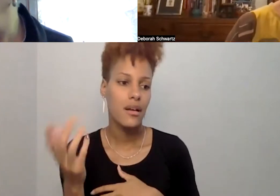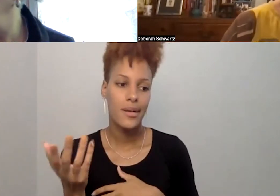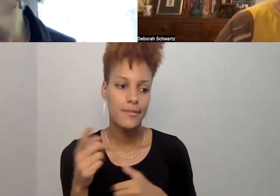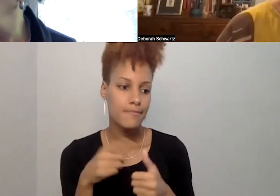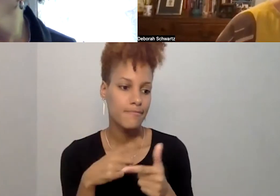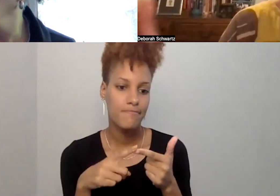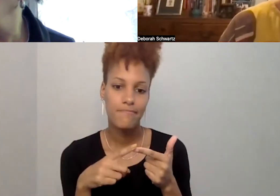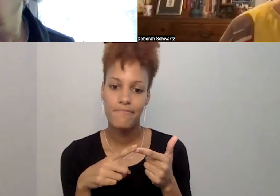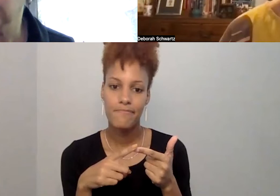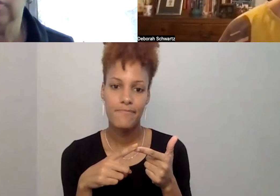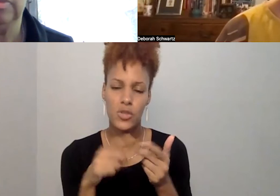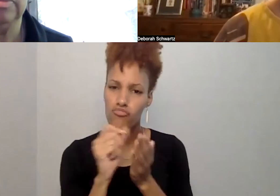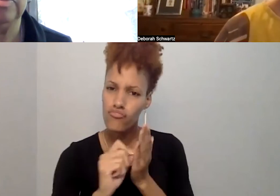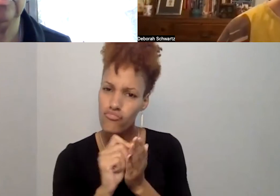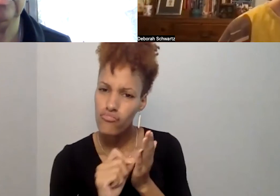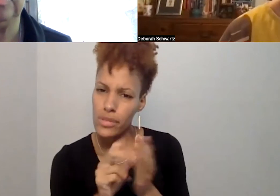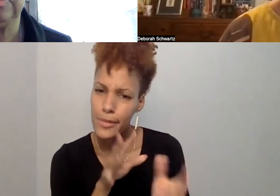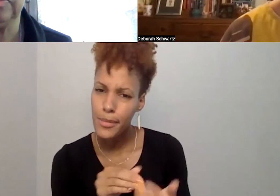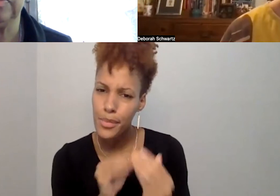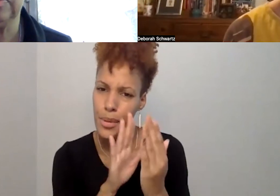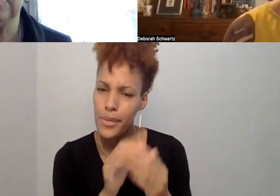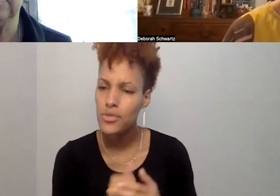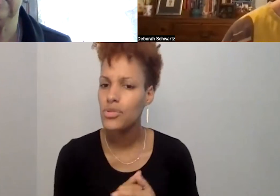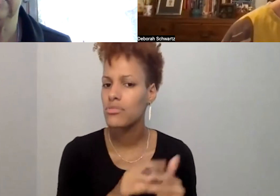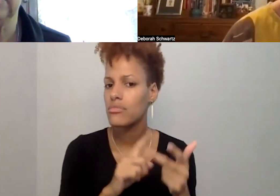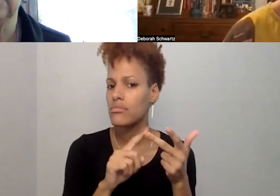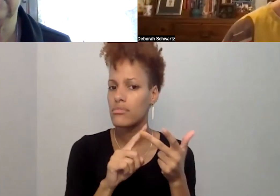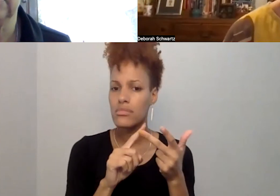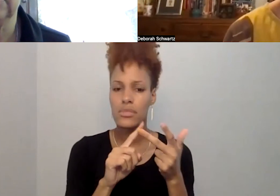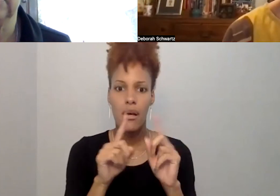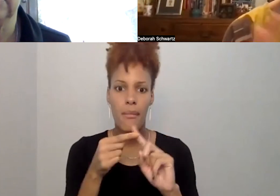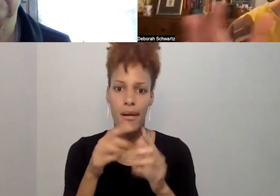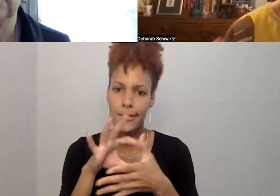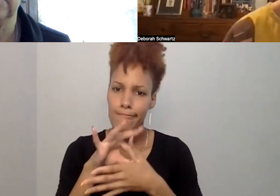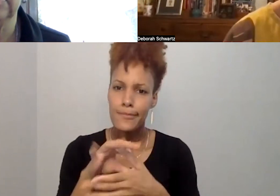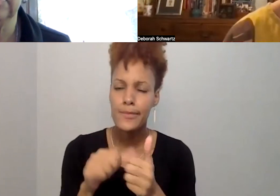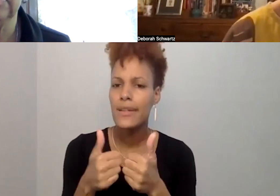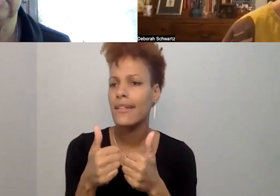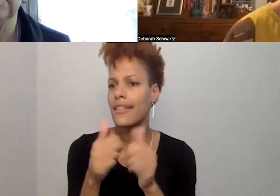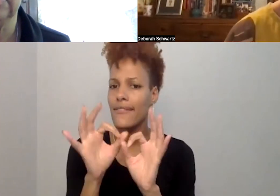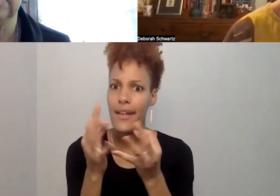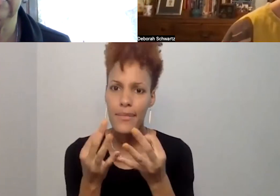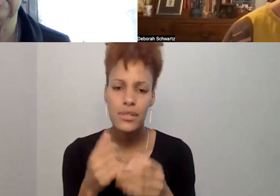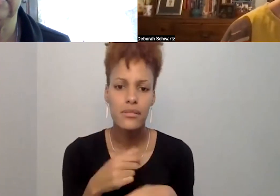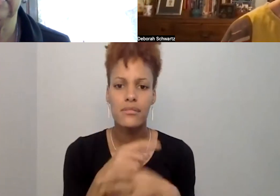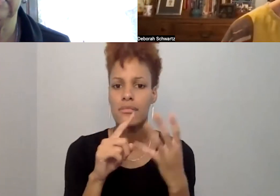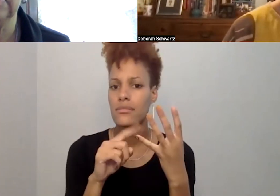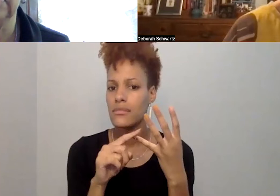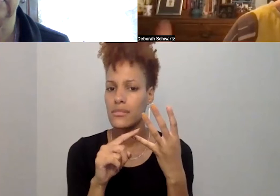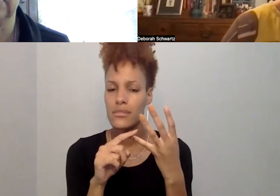more journalistic, or about the dynamics of family, or the dynamics of, you know,